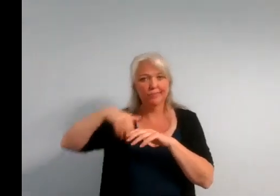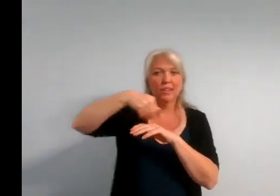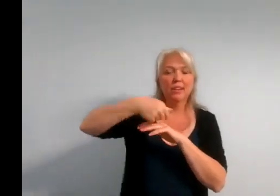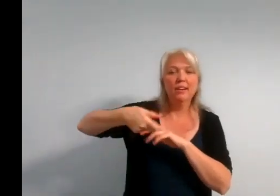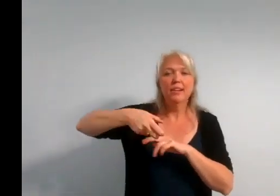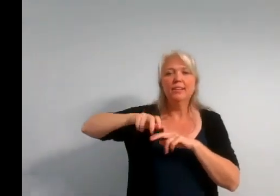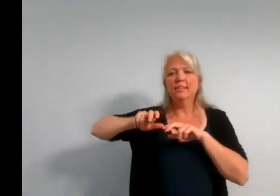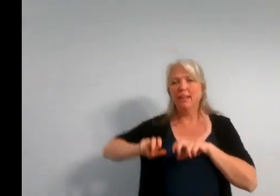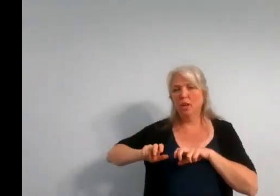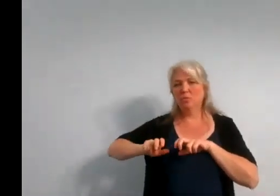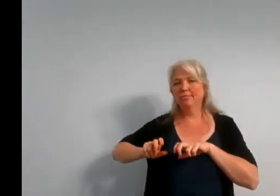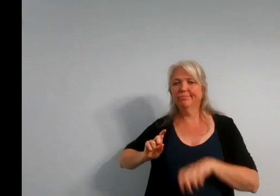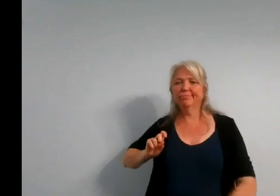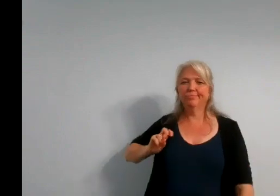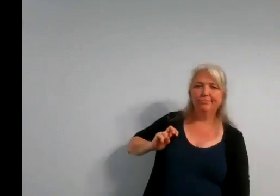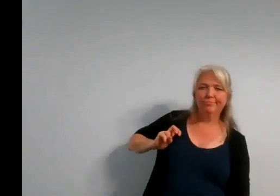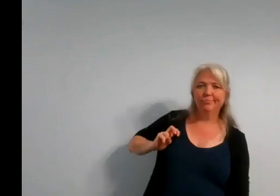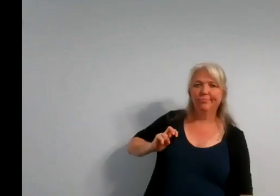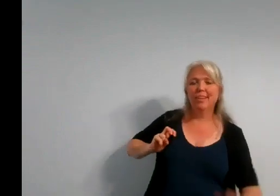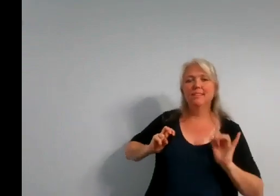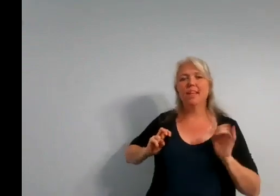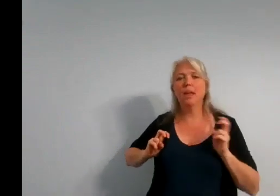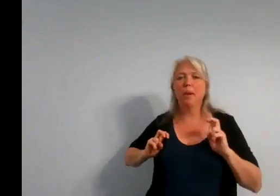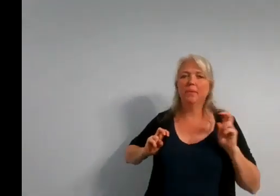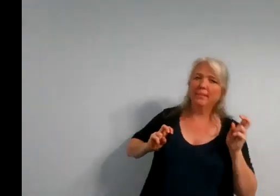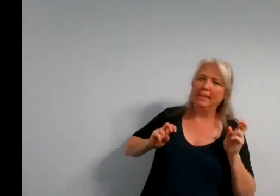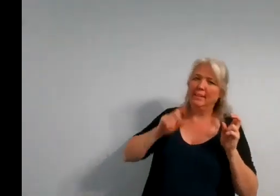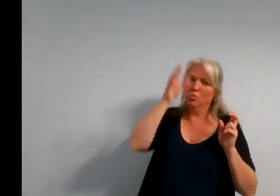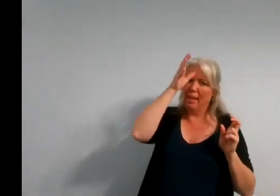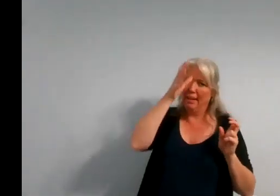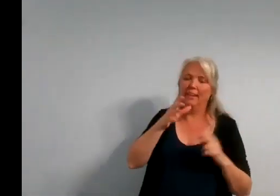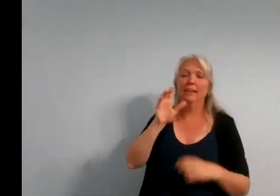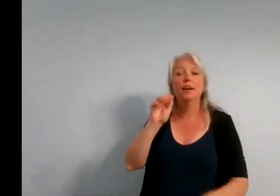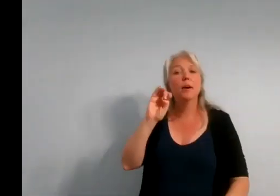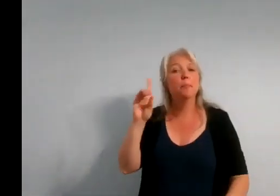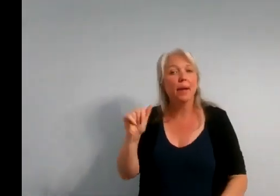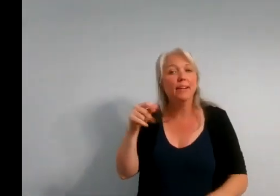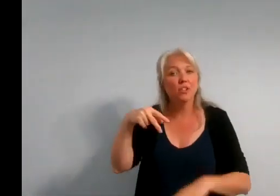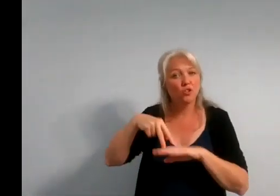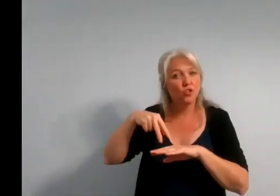leaned into me the same as I was leaning into my daddy. And Amanda stood right there beside me,